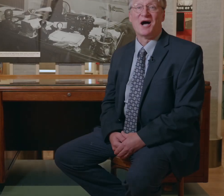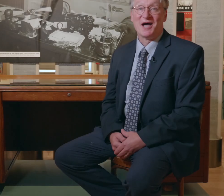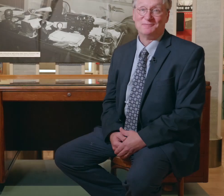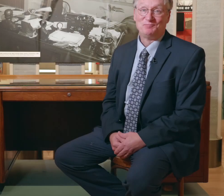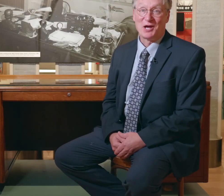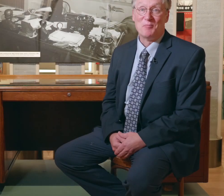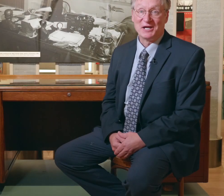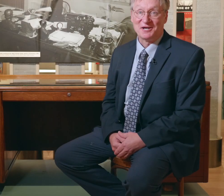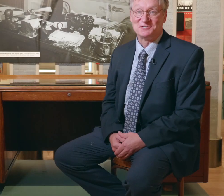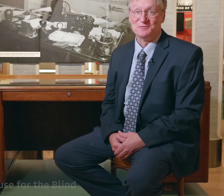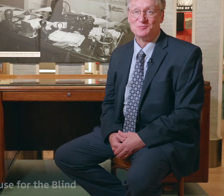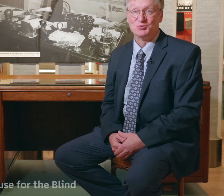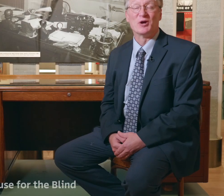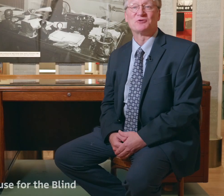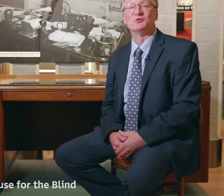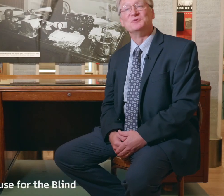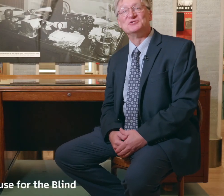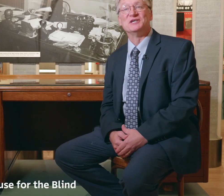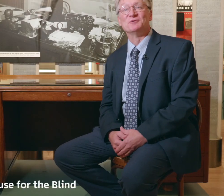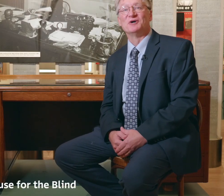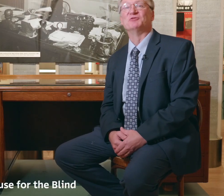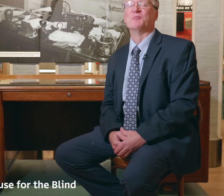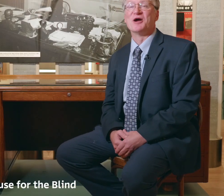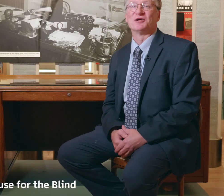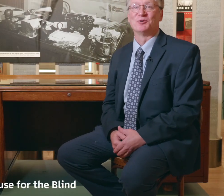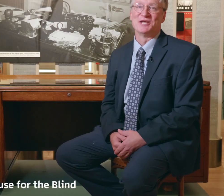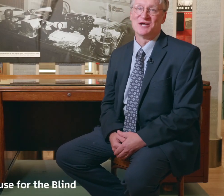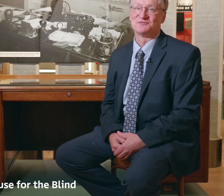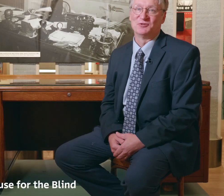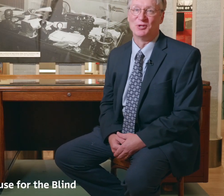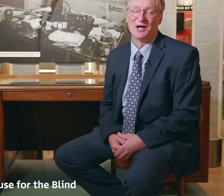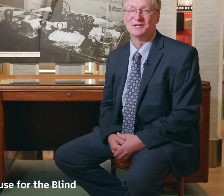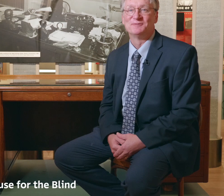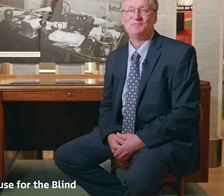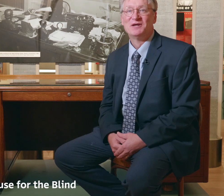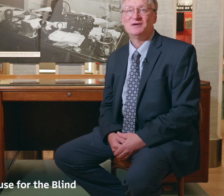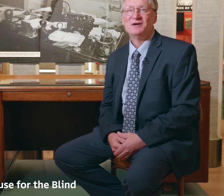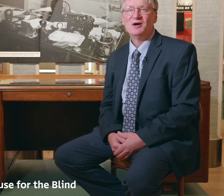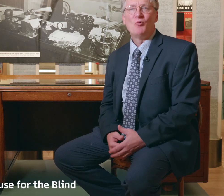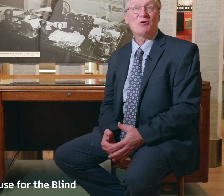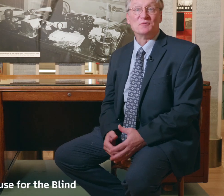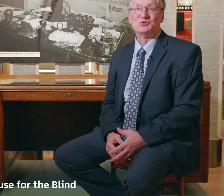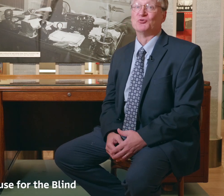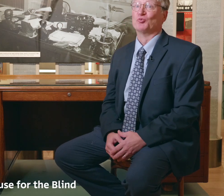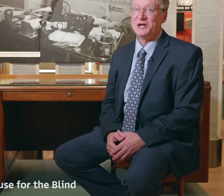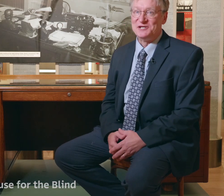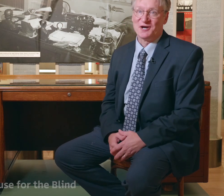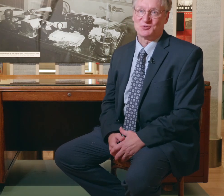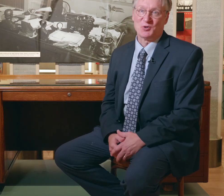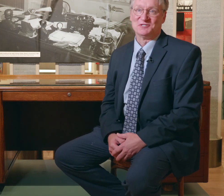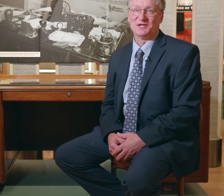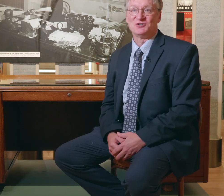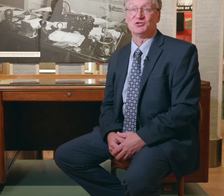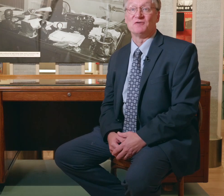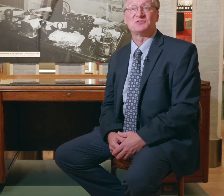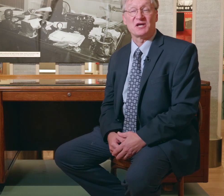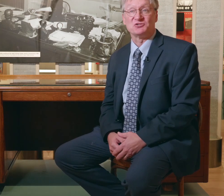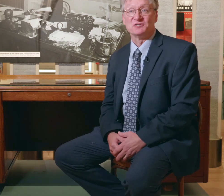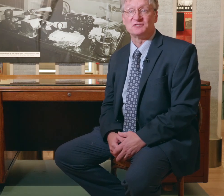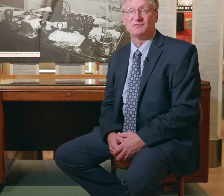Hi, I'm Mike Hudson, Director of the Museum of the American Printing House for the Blind. Welcome to the redux presentation of sessions